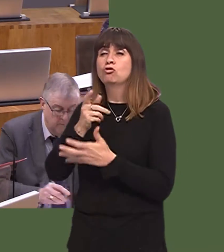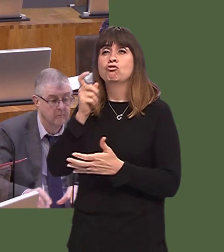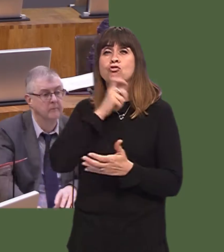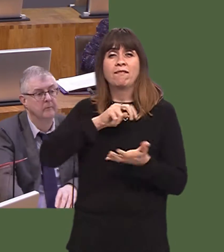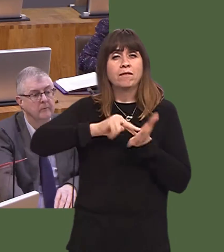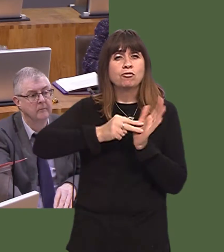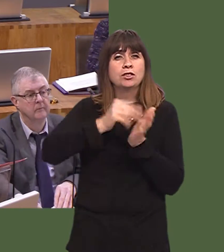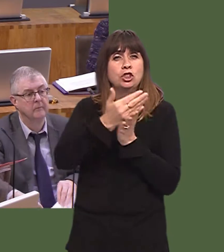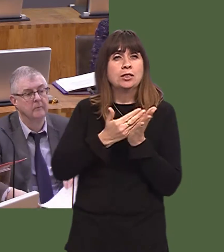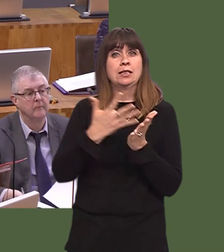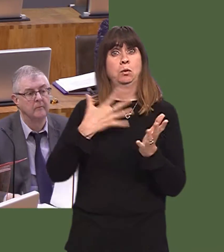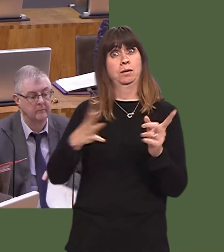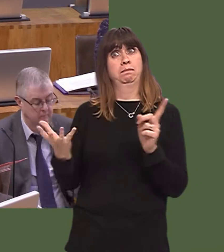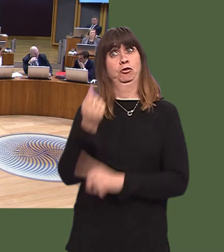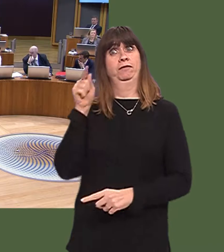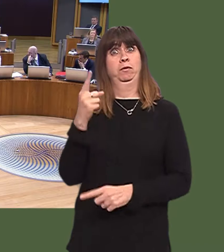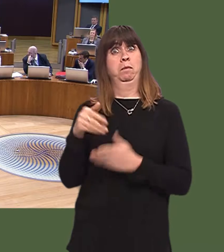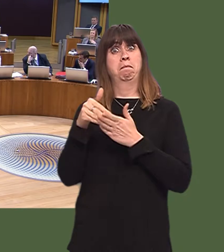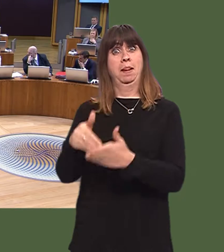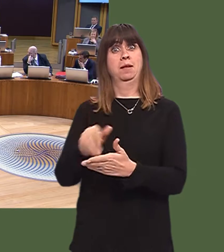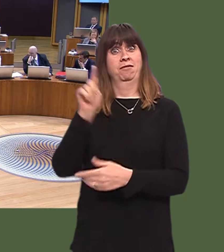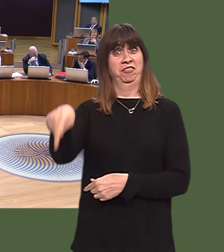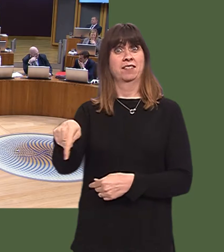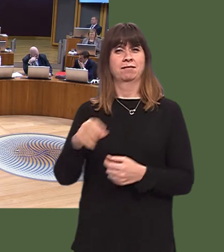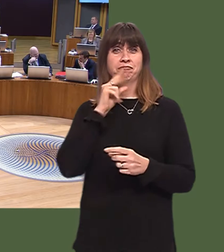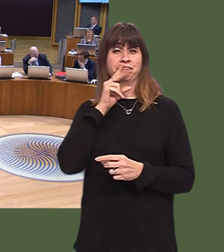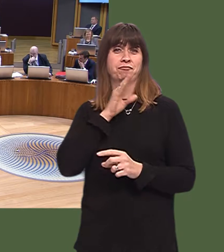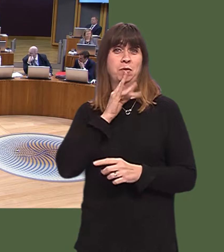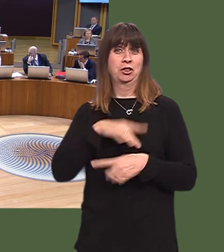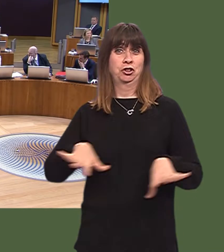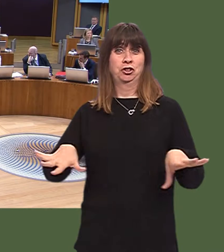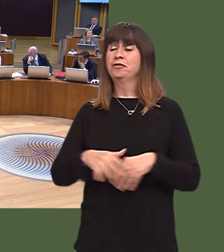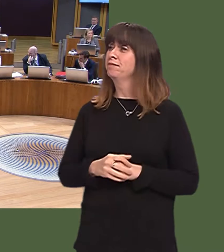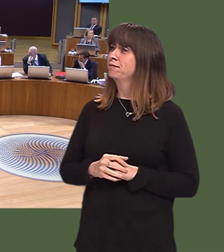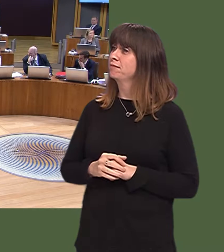in order to achieve that. Dai Lloyd: Thank you very much for that response, First Minister.